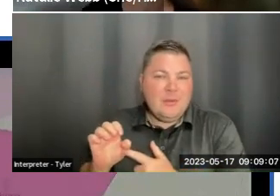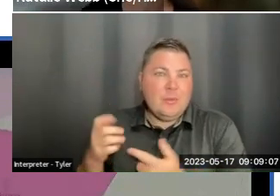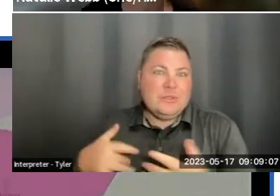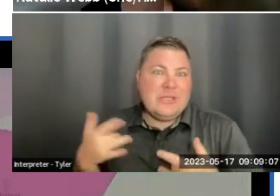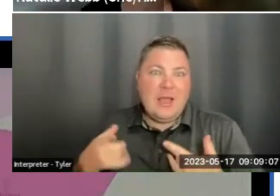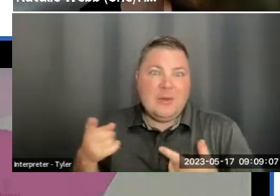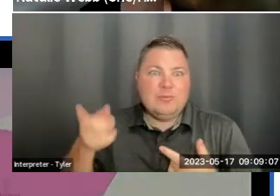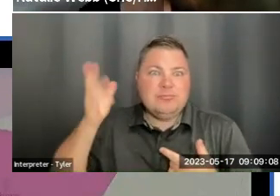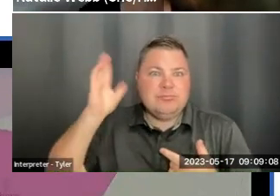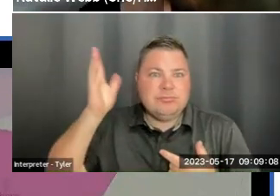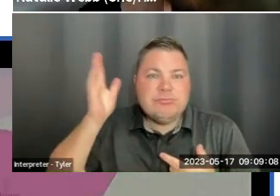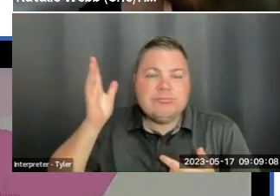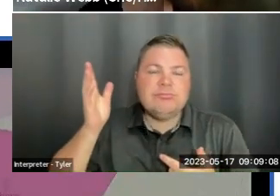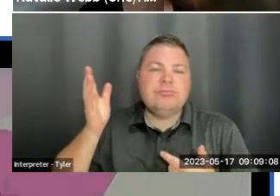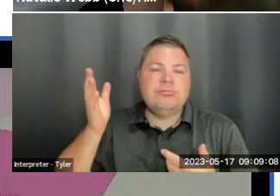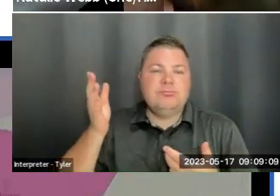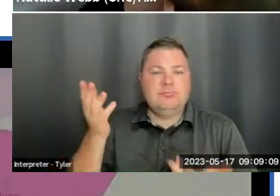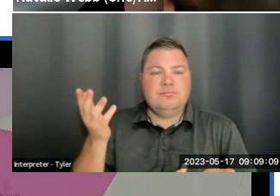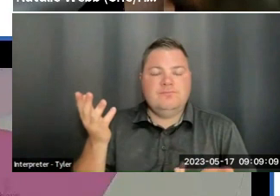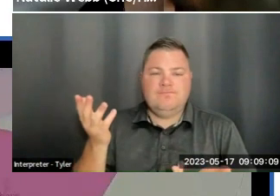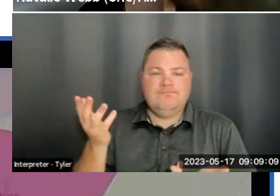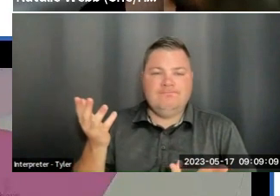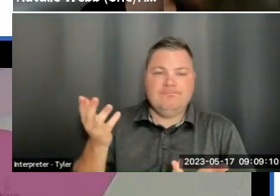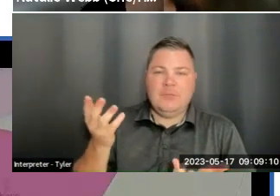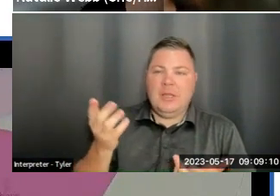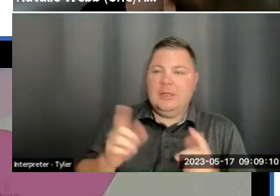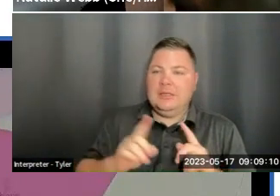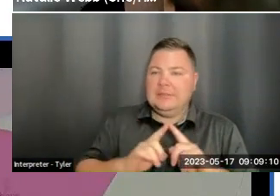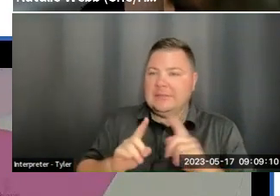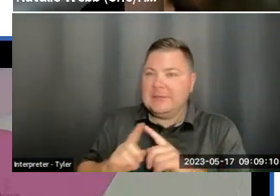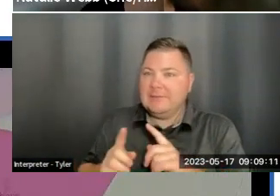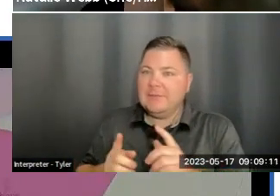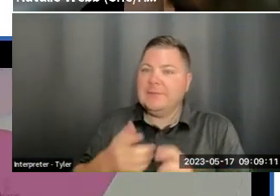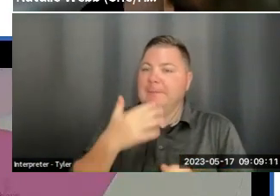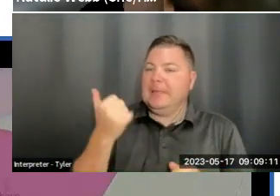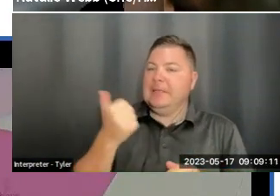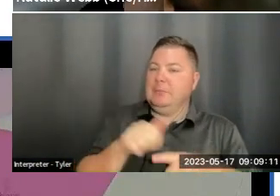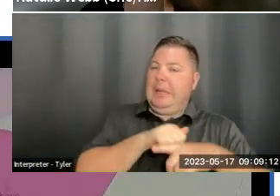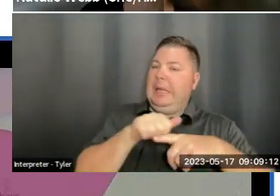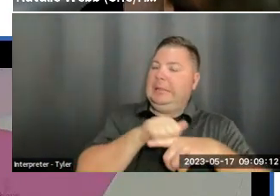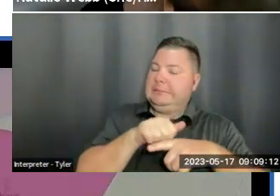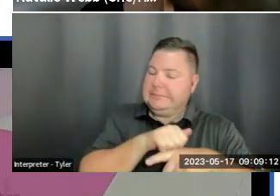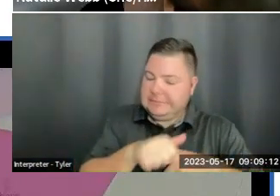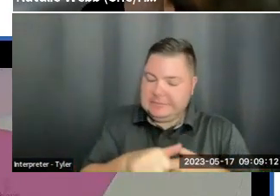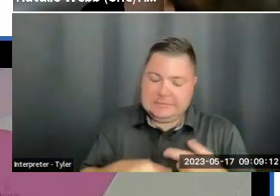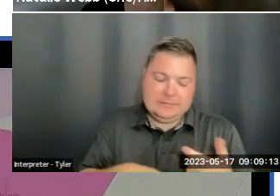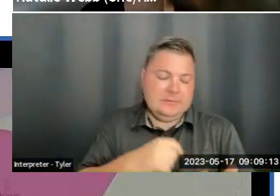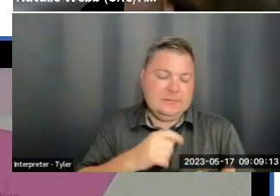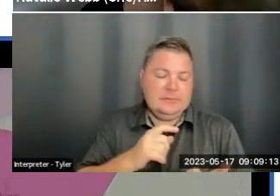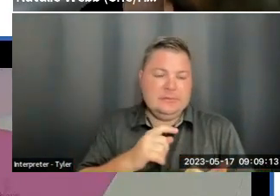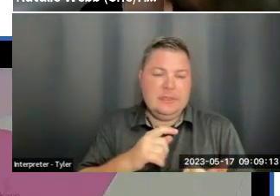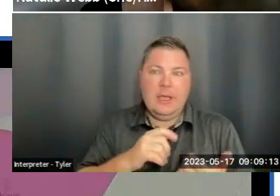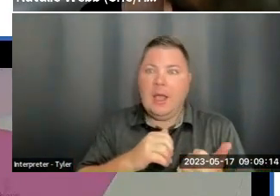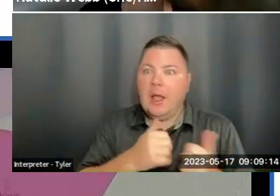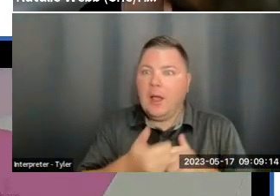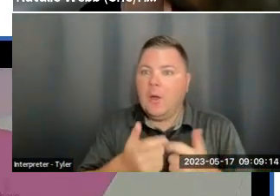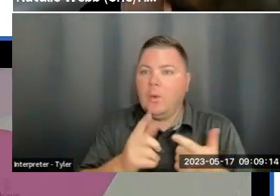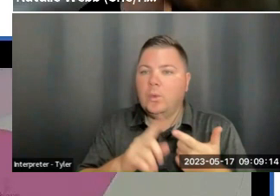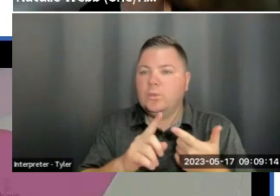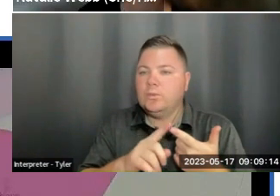course, Magan is herself with MindsEye.